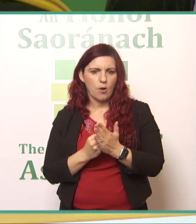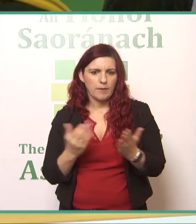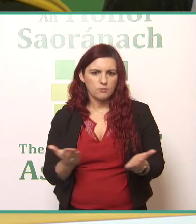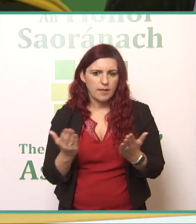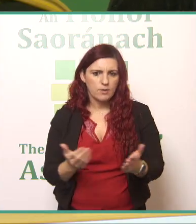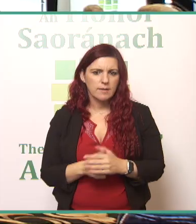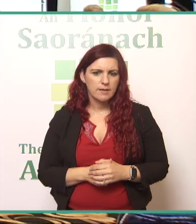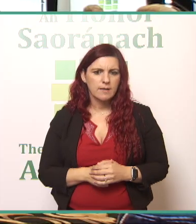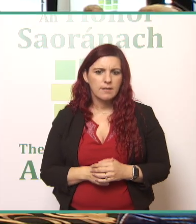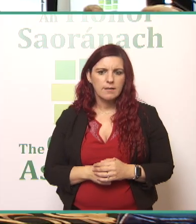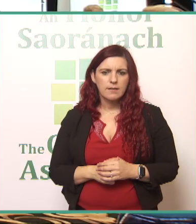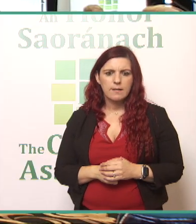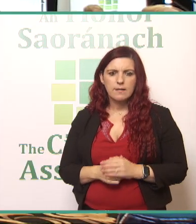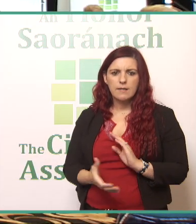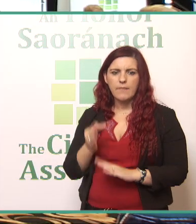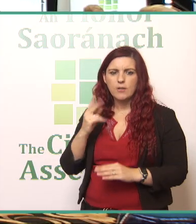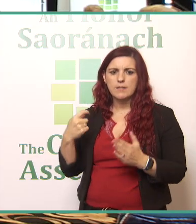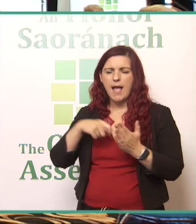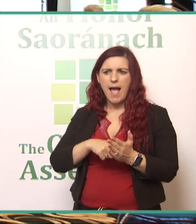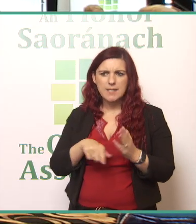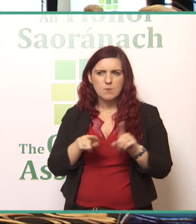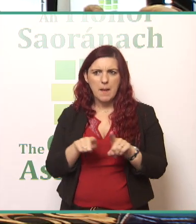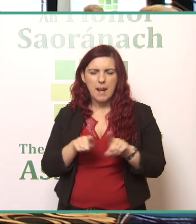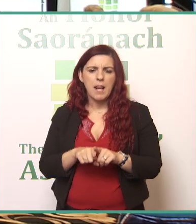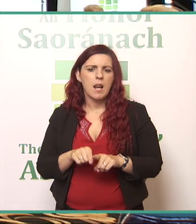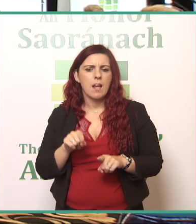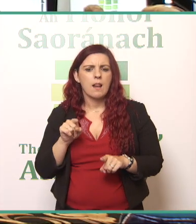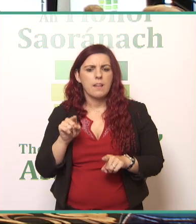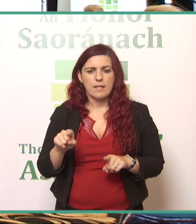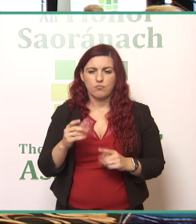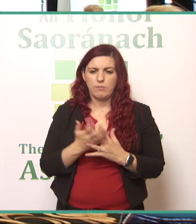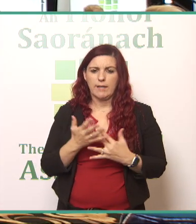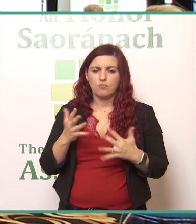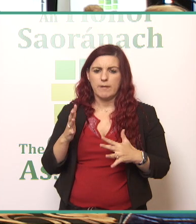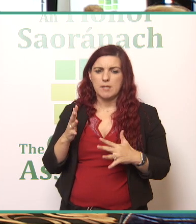if if if I could just add quickly that's a really good question and that's that's a question that